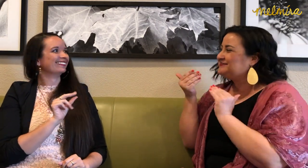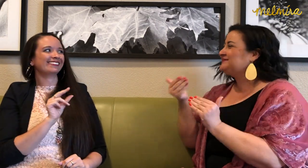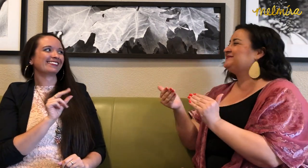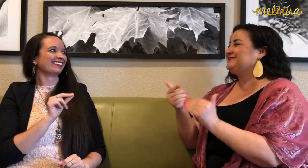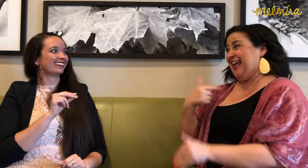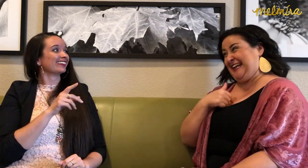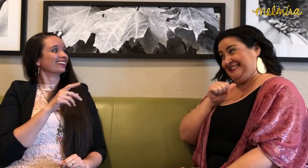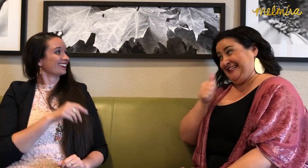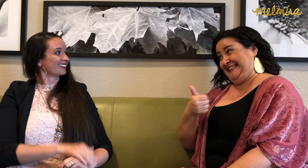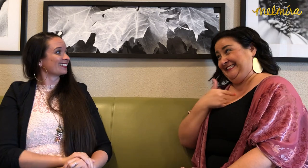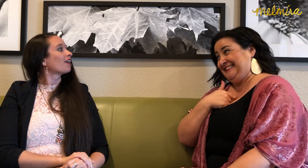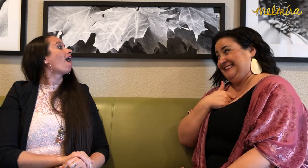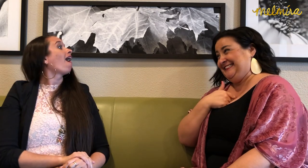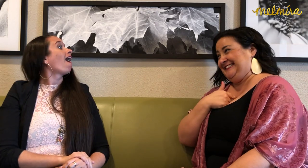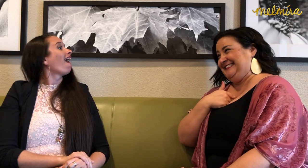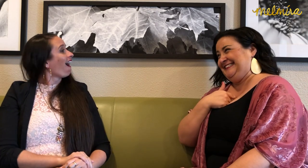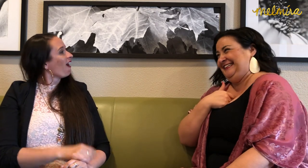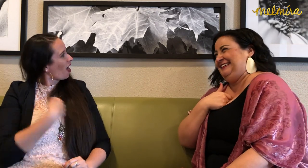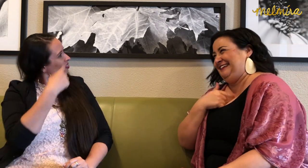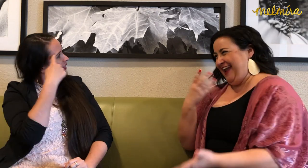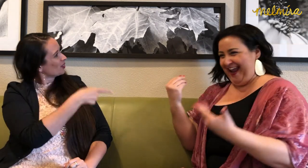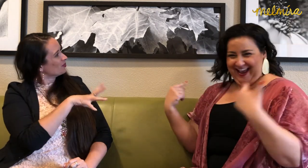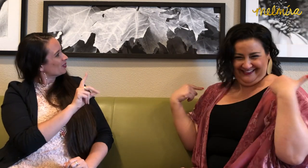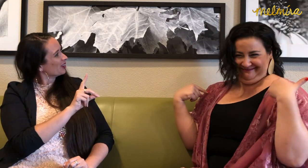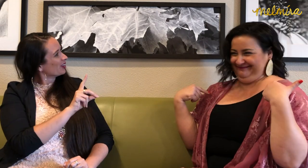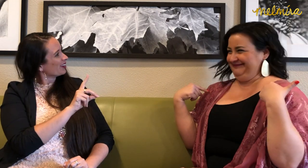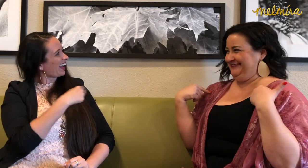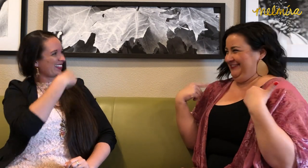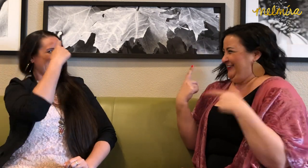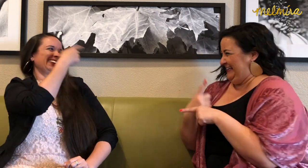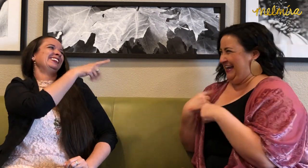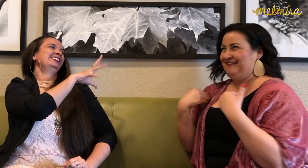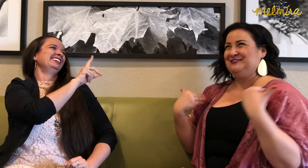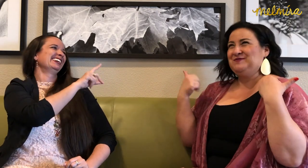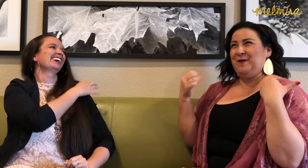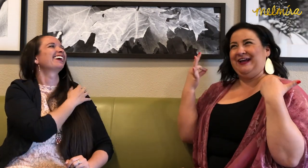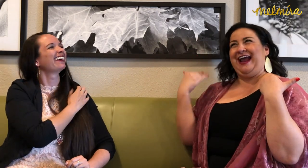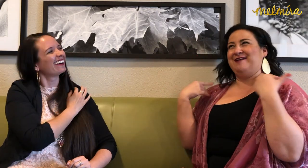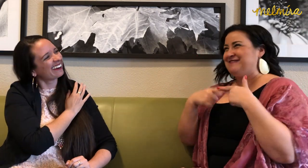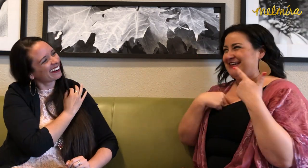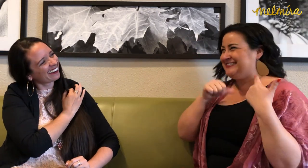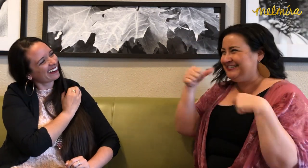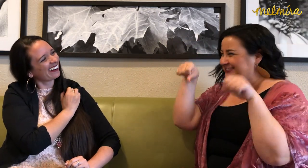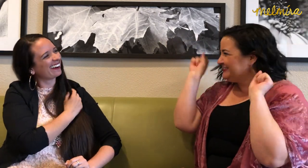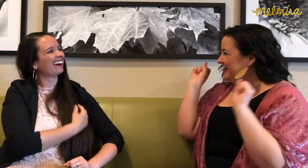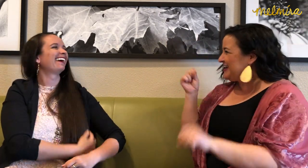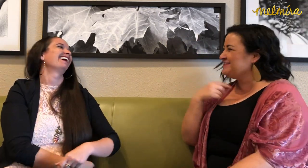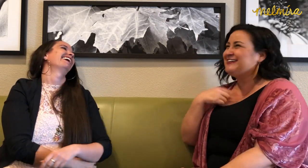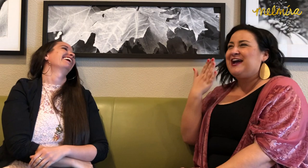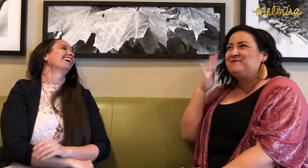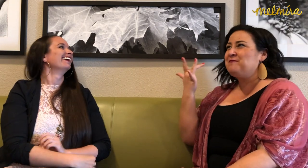too much to go for it! -No! I didn't shave myself. I thought you did! Right, I have shorter hair, but I didn't shave!